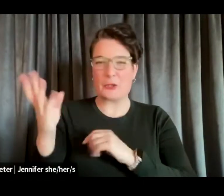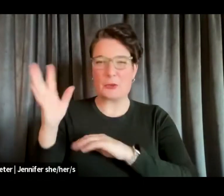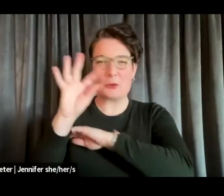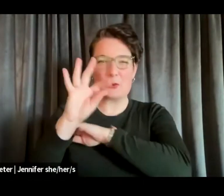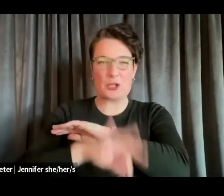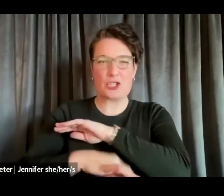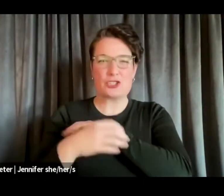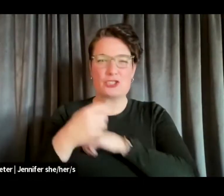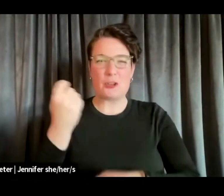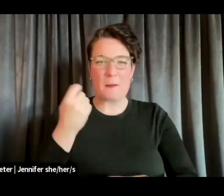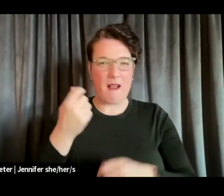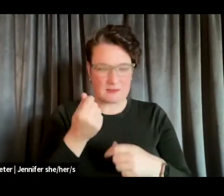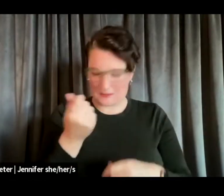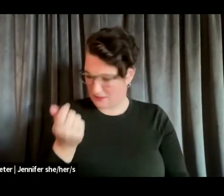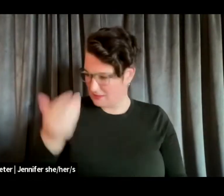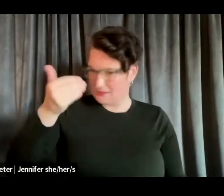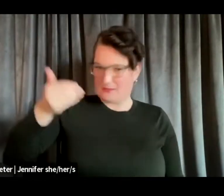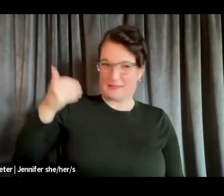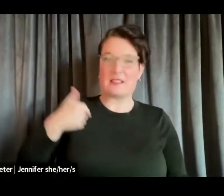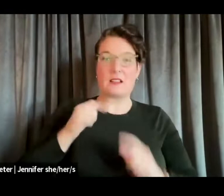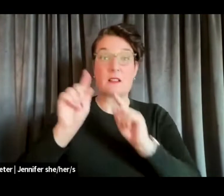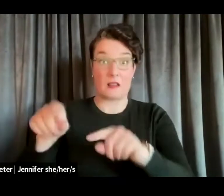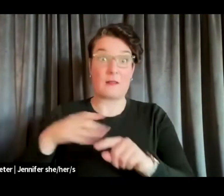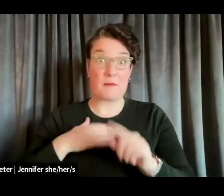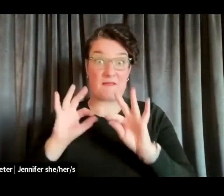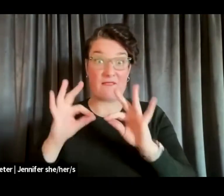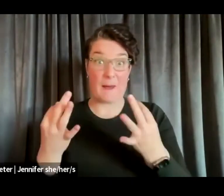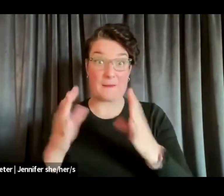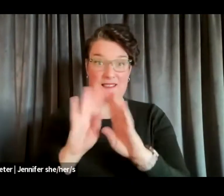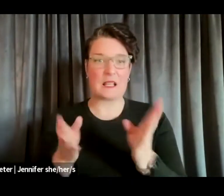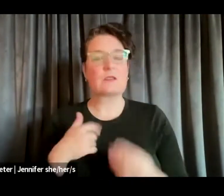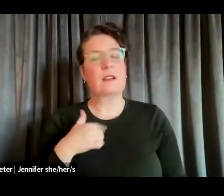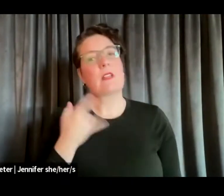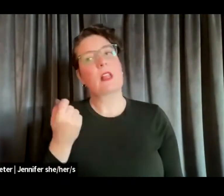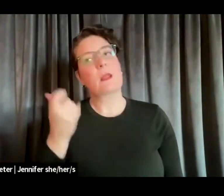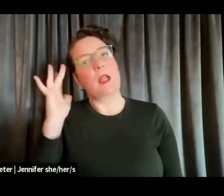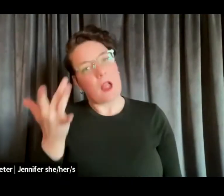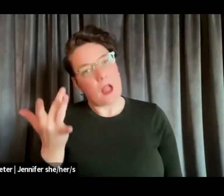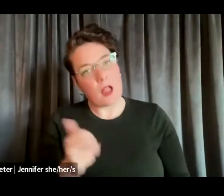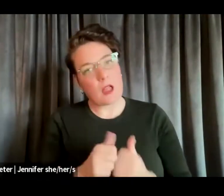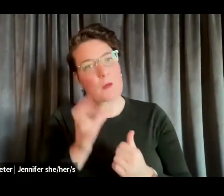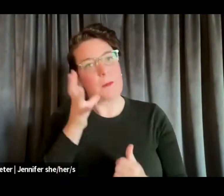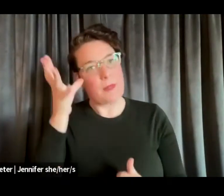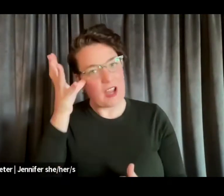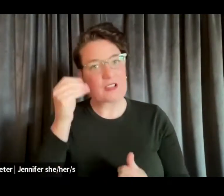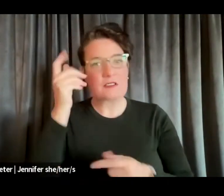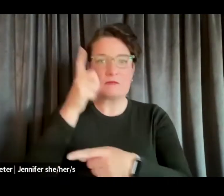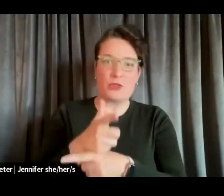And I was actually feeling a little bit annoyed with my parents and my brother, and we were doing Shabbat and they like.